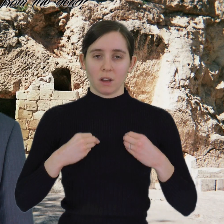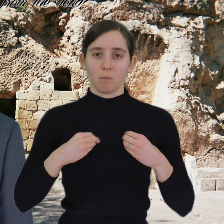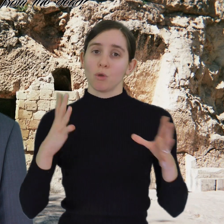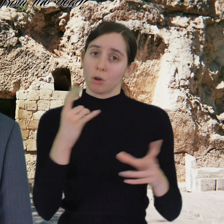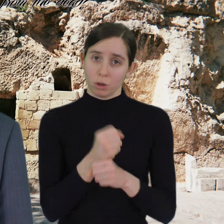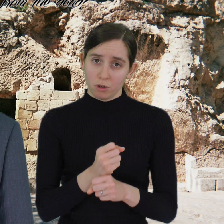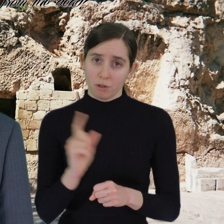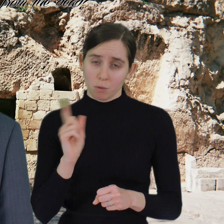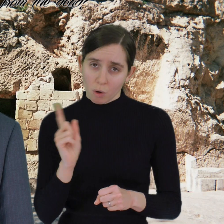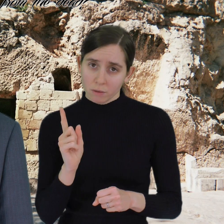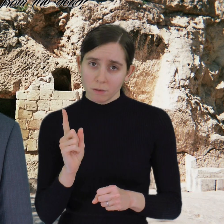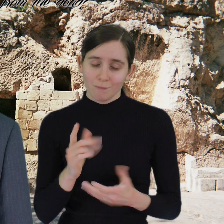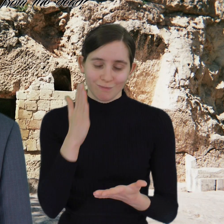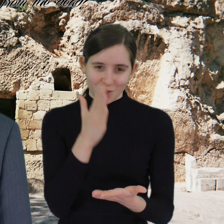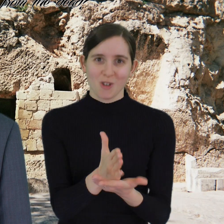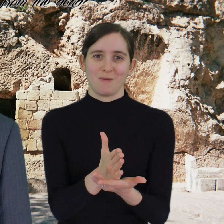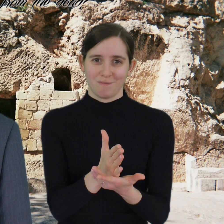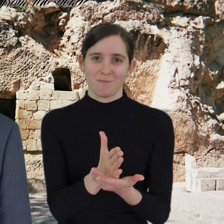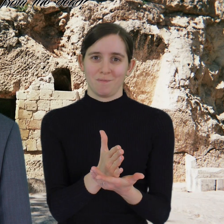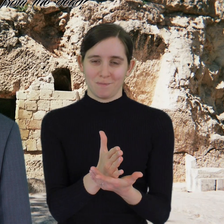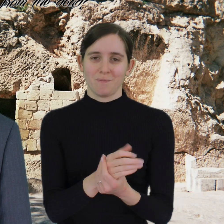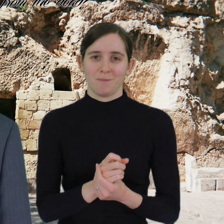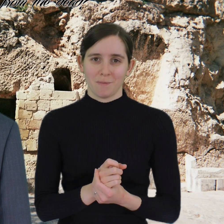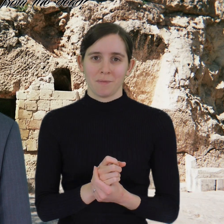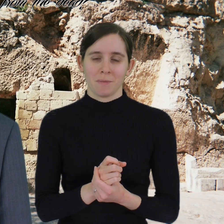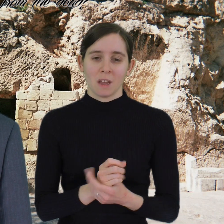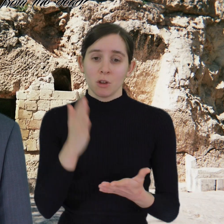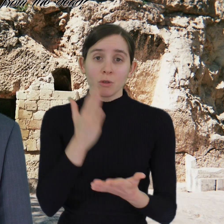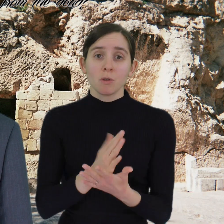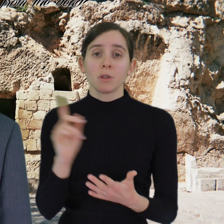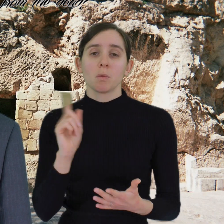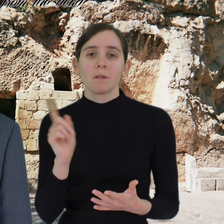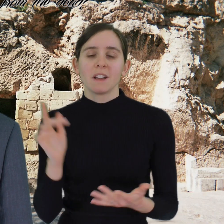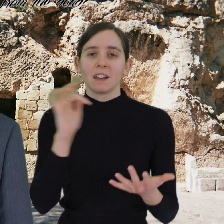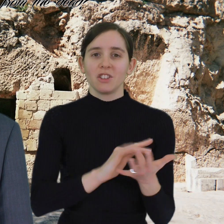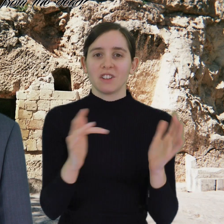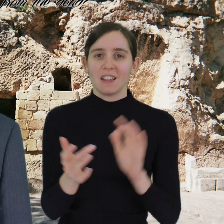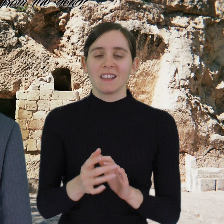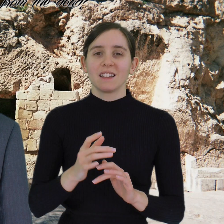is that it is true. The truth is that Jesus is alive,